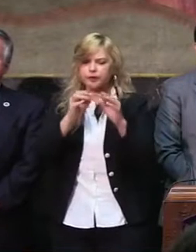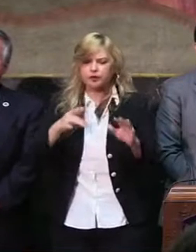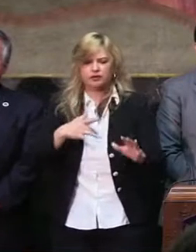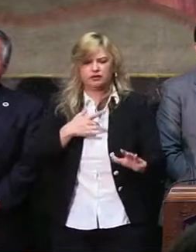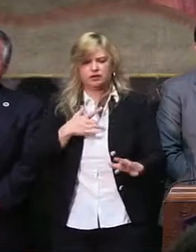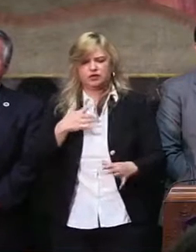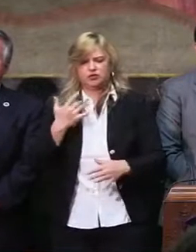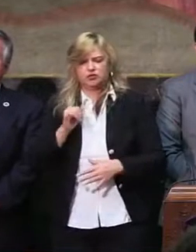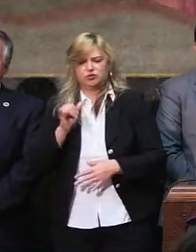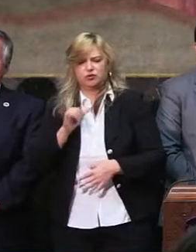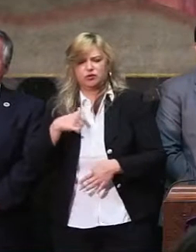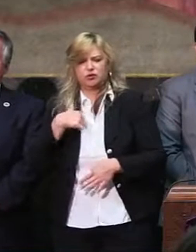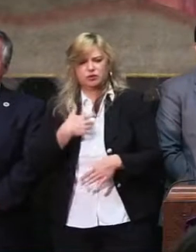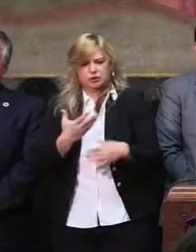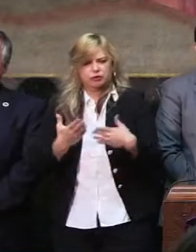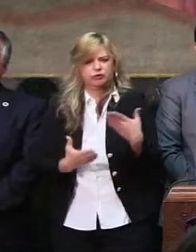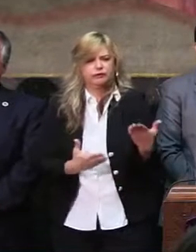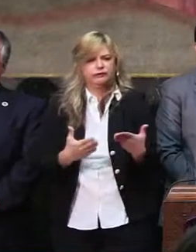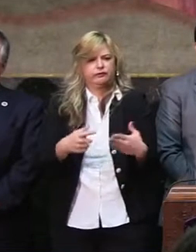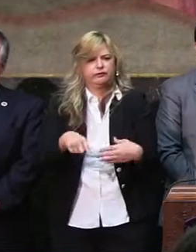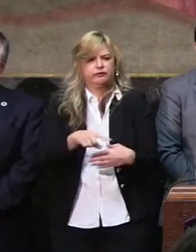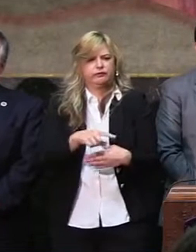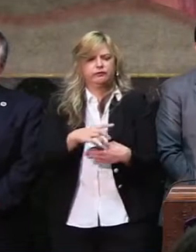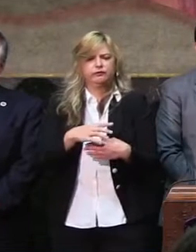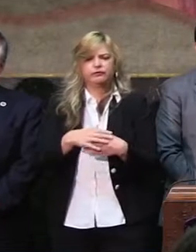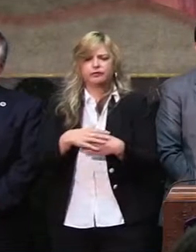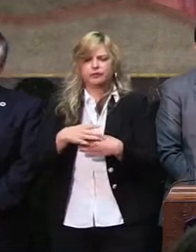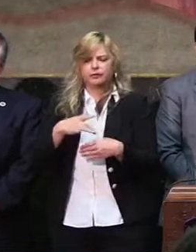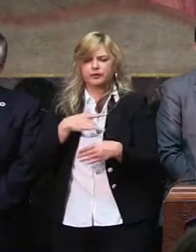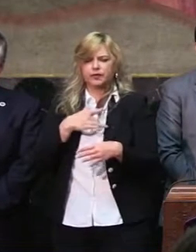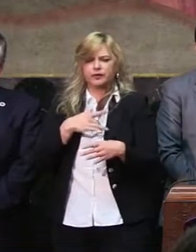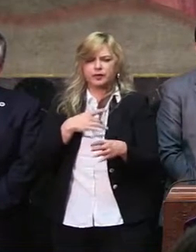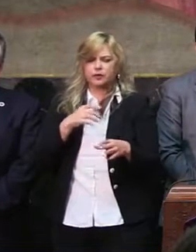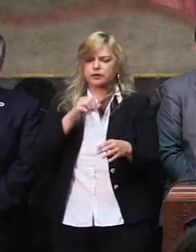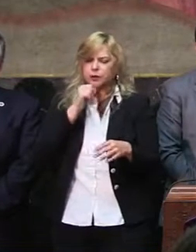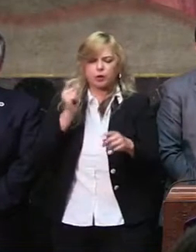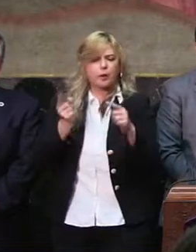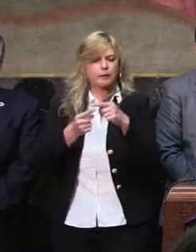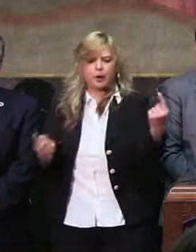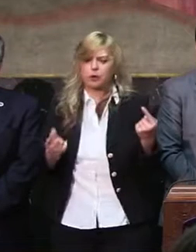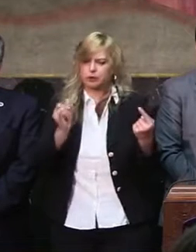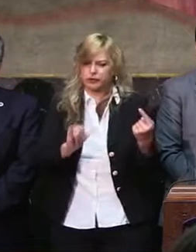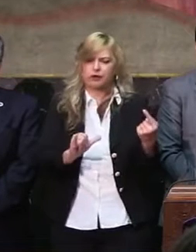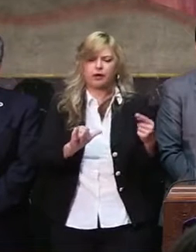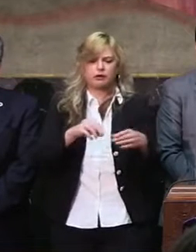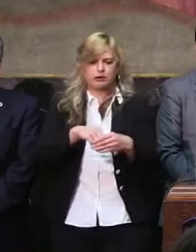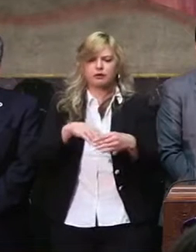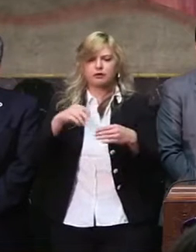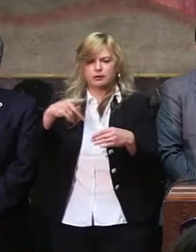not to impose that being in the package we just think it's fair that they should